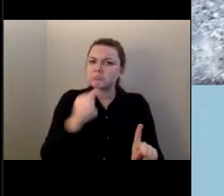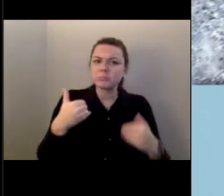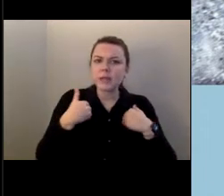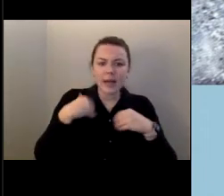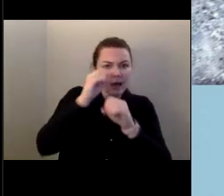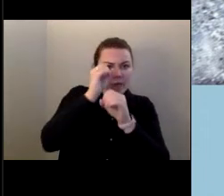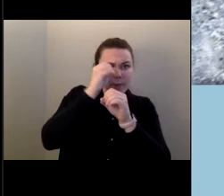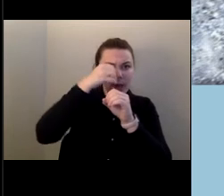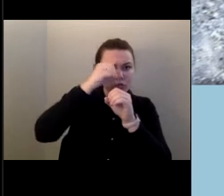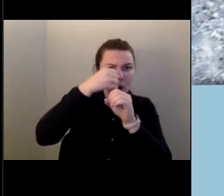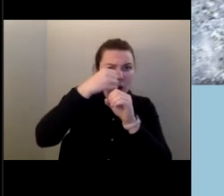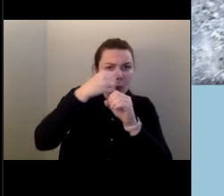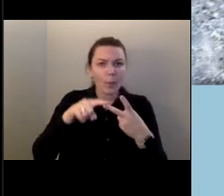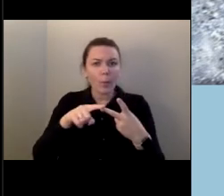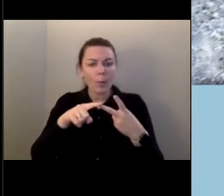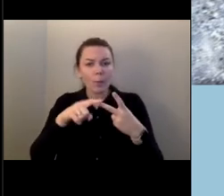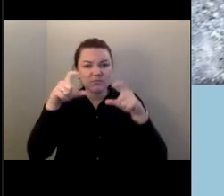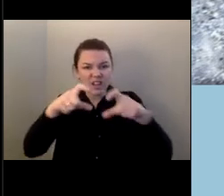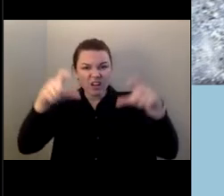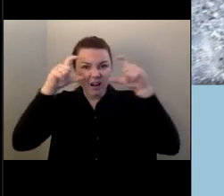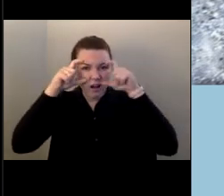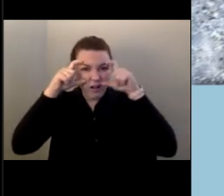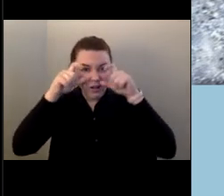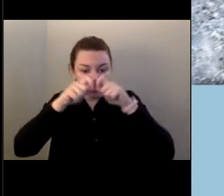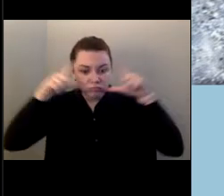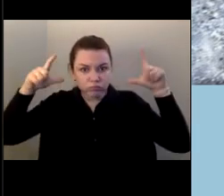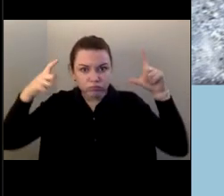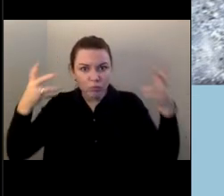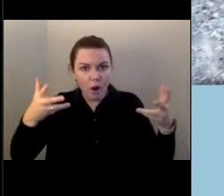But what they did have was keen observation